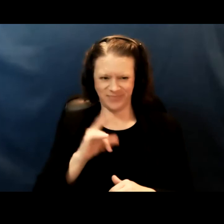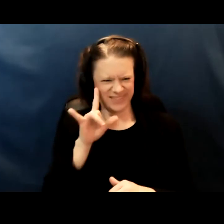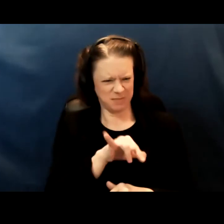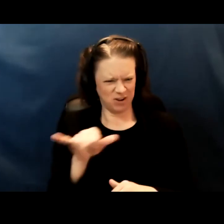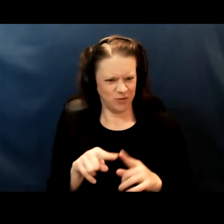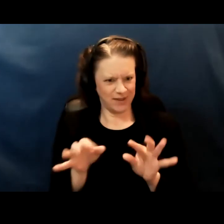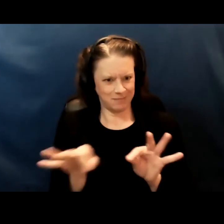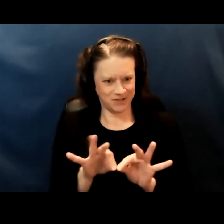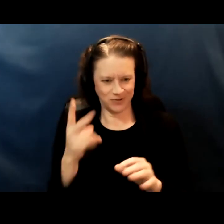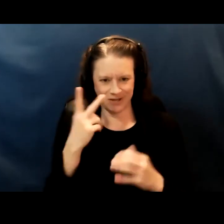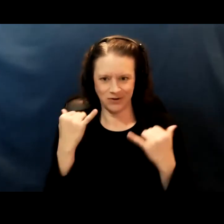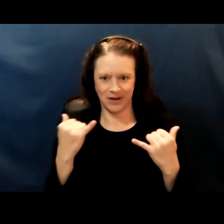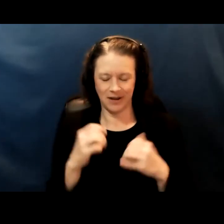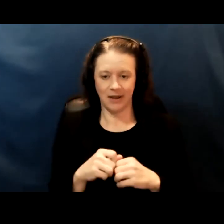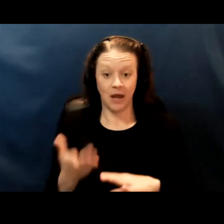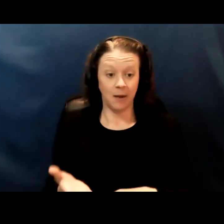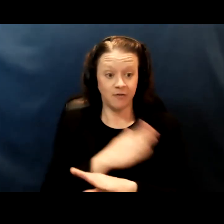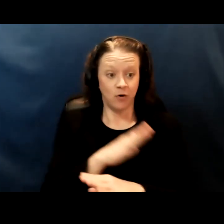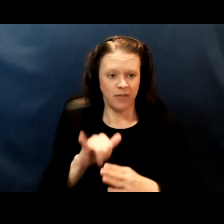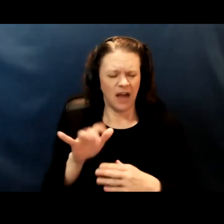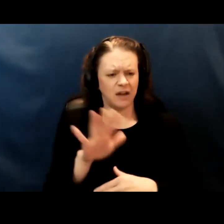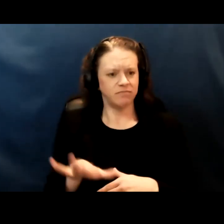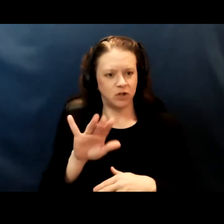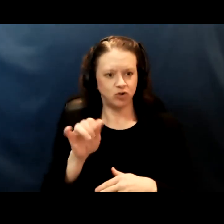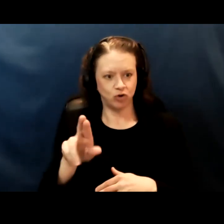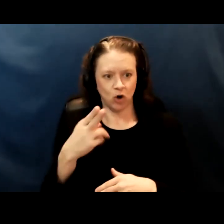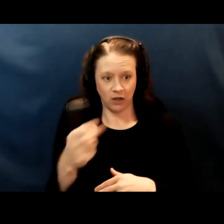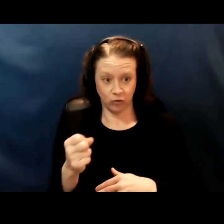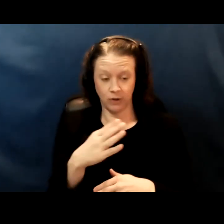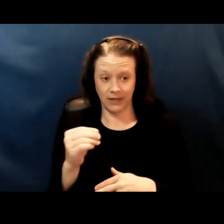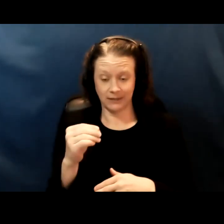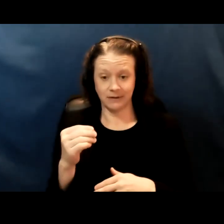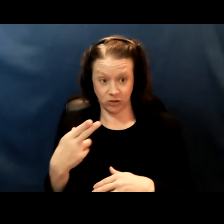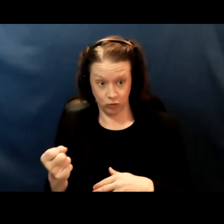And I liked it because it allowed me to try to read the teacher's